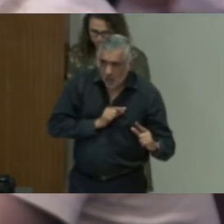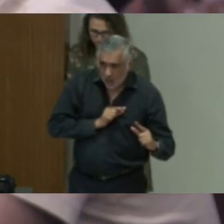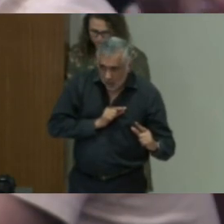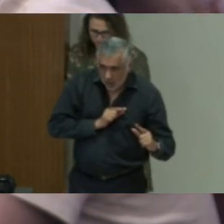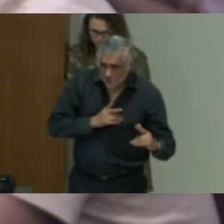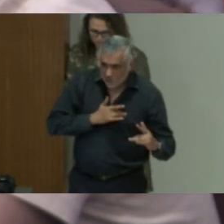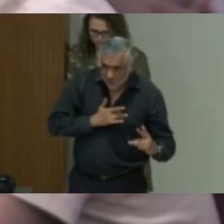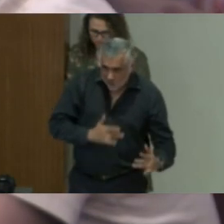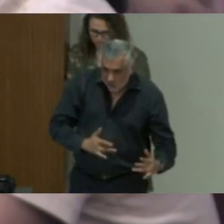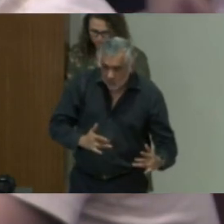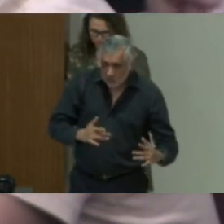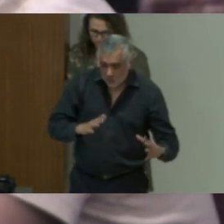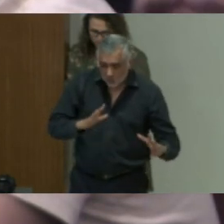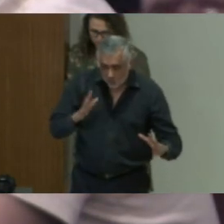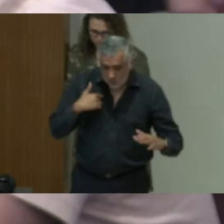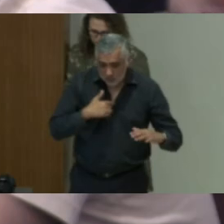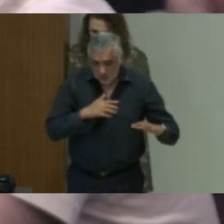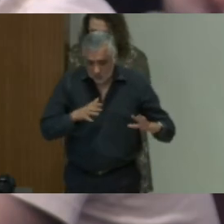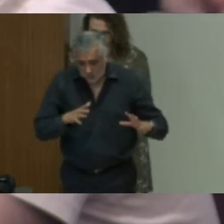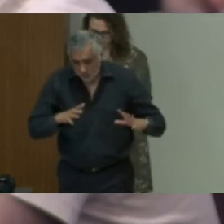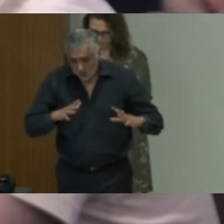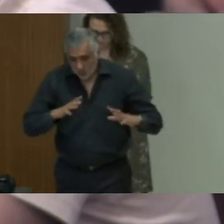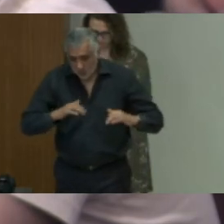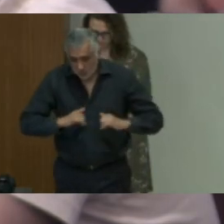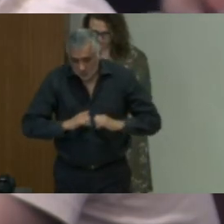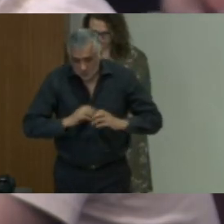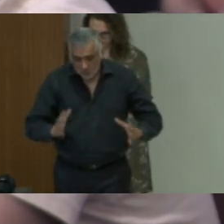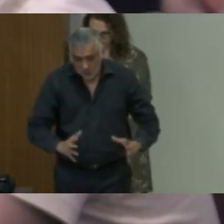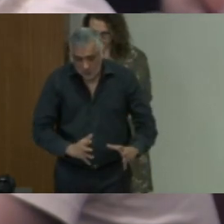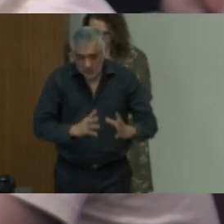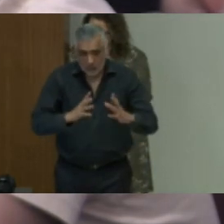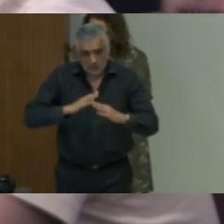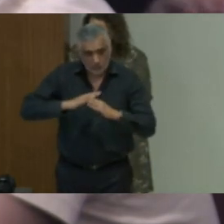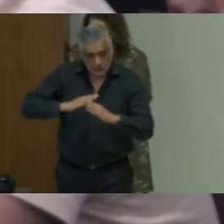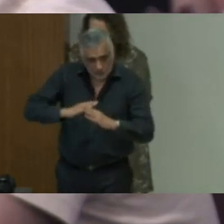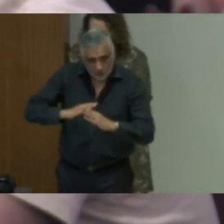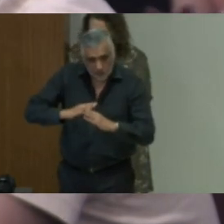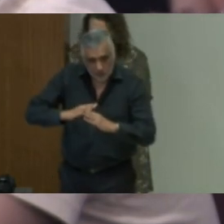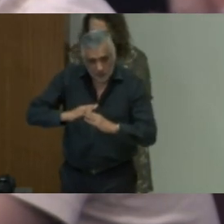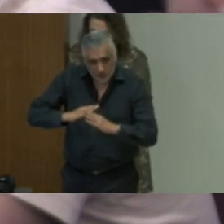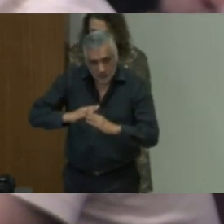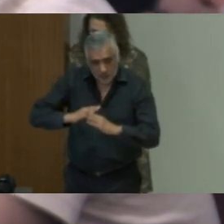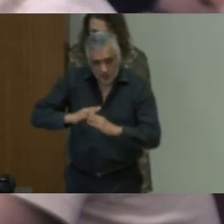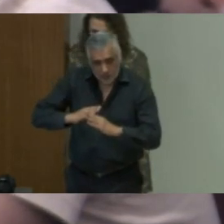some kind of a solution to the us versus them problem. because of clericalism in the church.